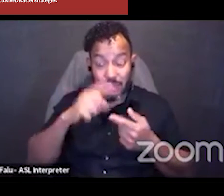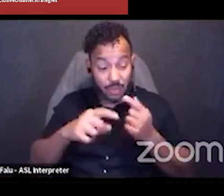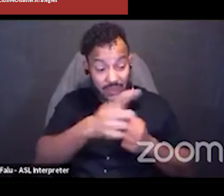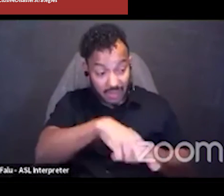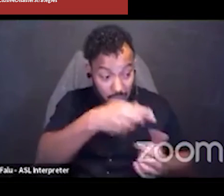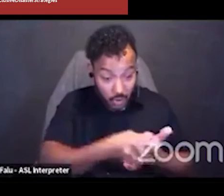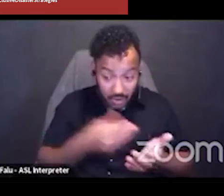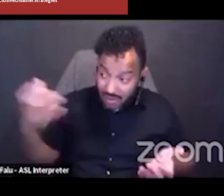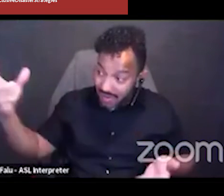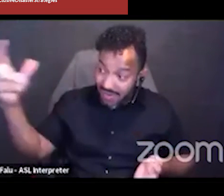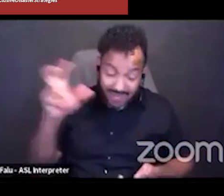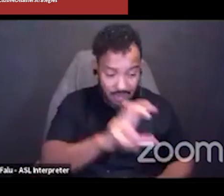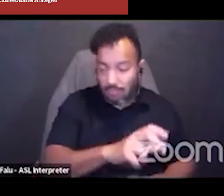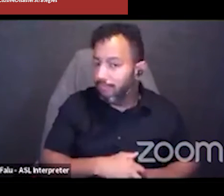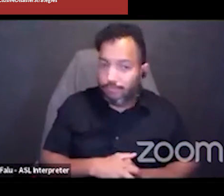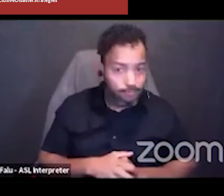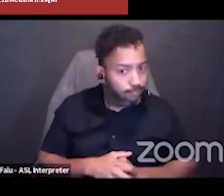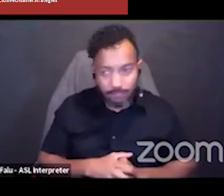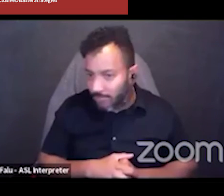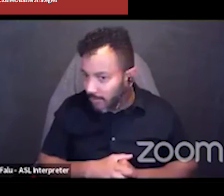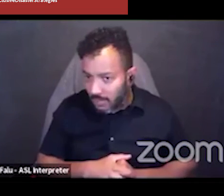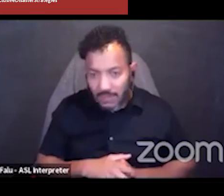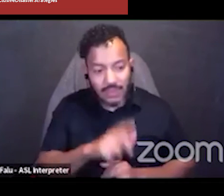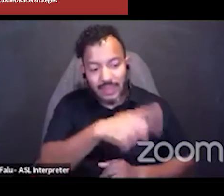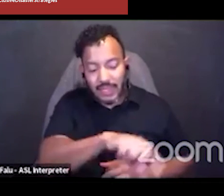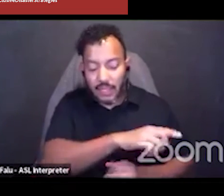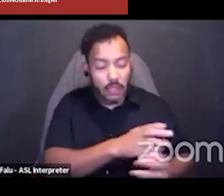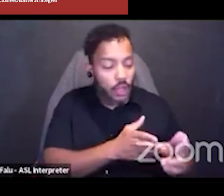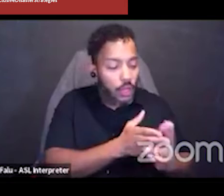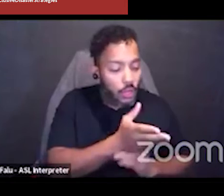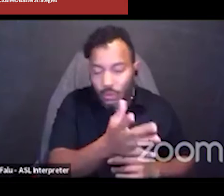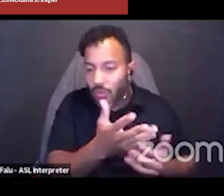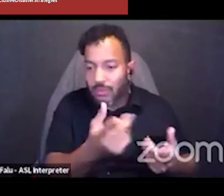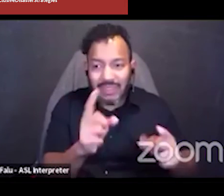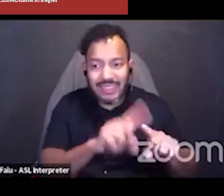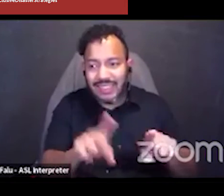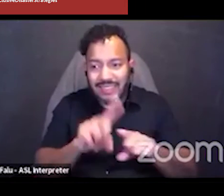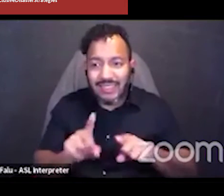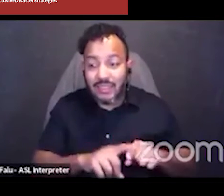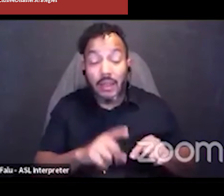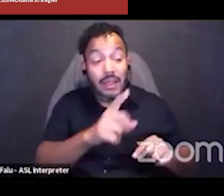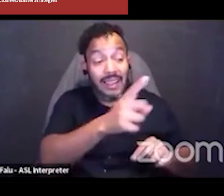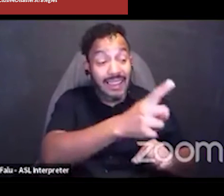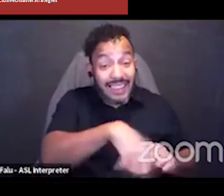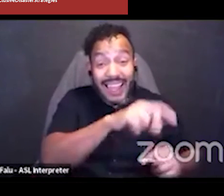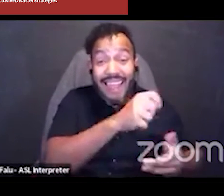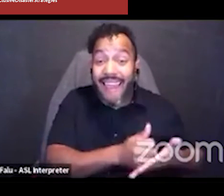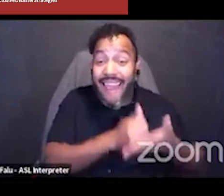They are helping through shelters even the government making sure shelters are accessible.